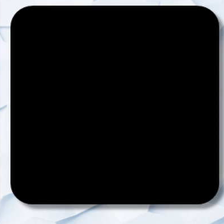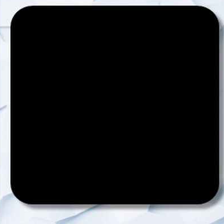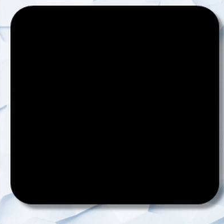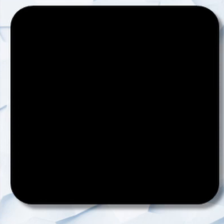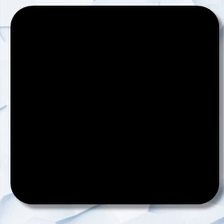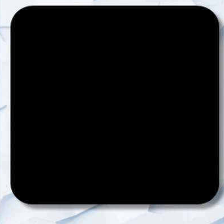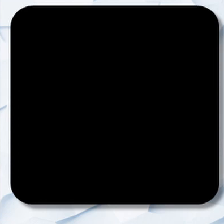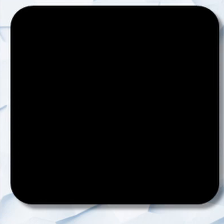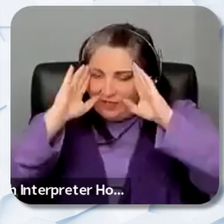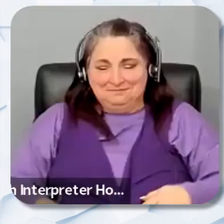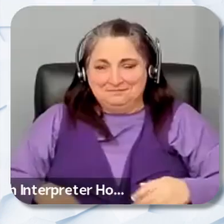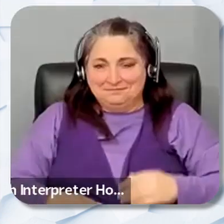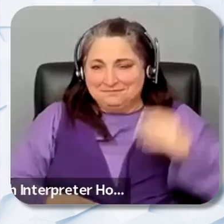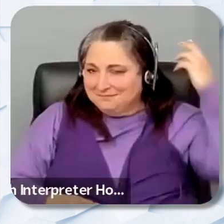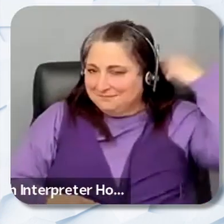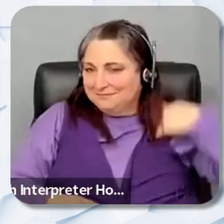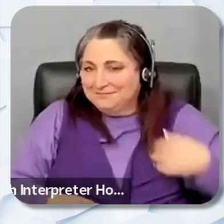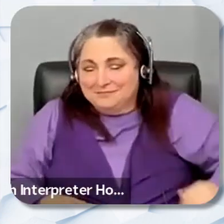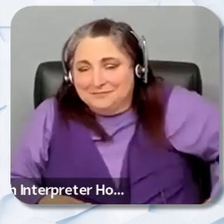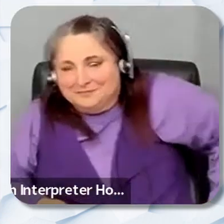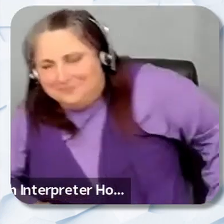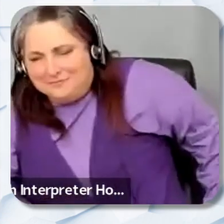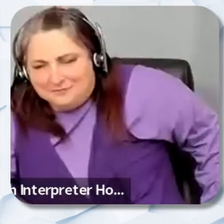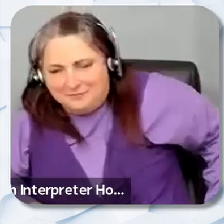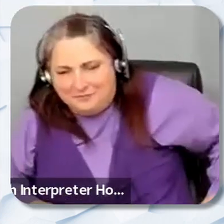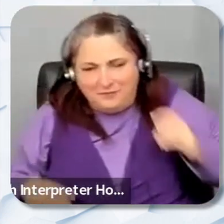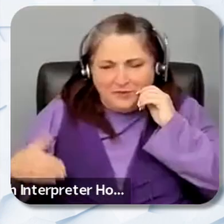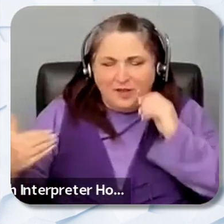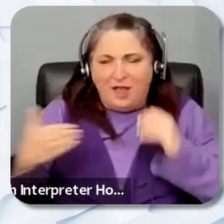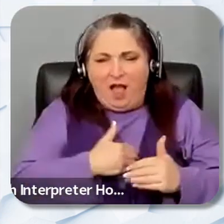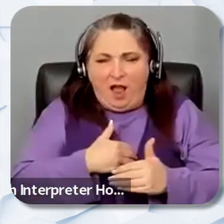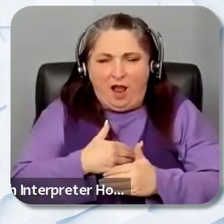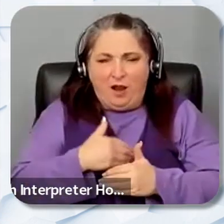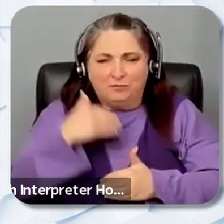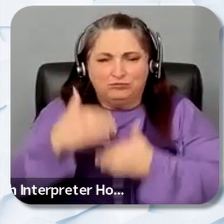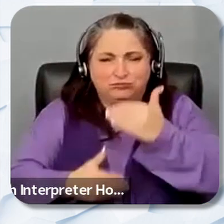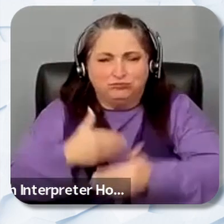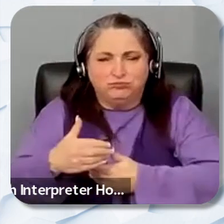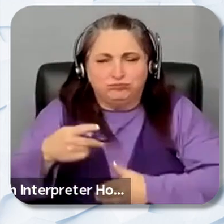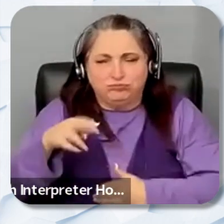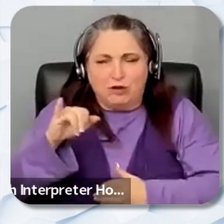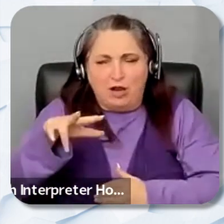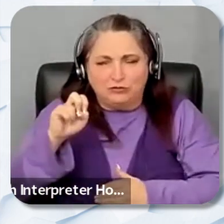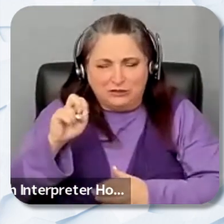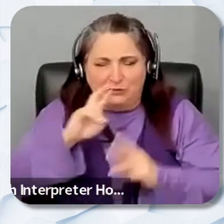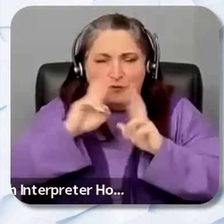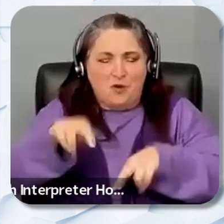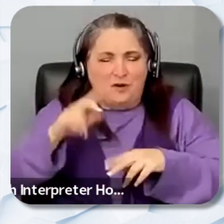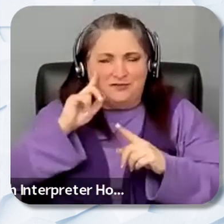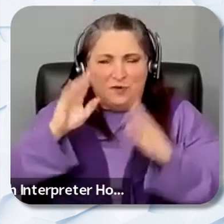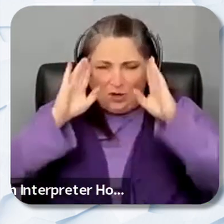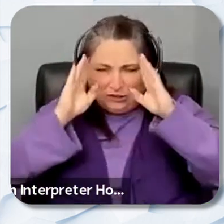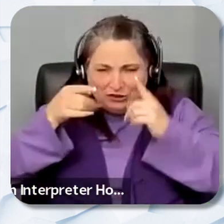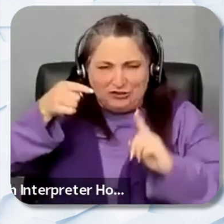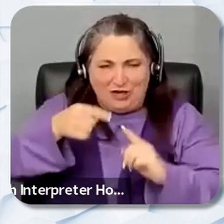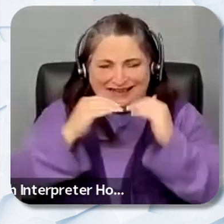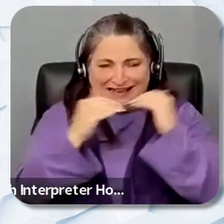here. "Are progress reports required for Targeted Level 2?" So Tamara or Donna, do you want